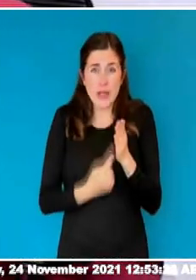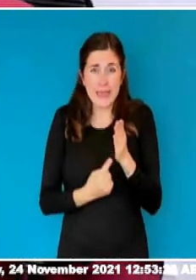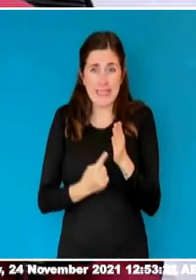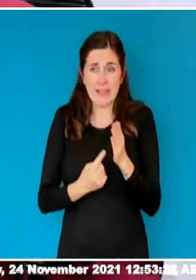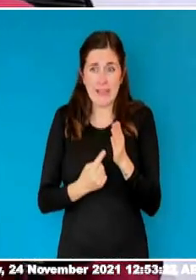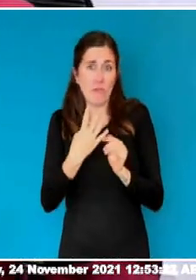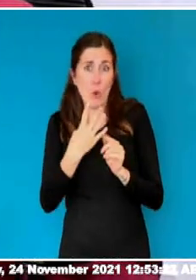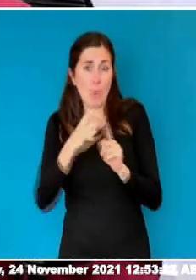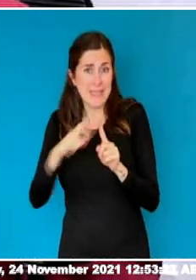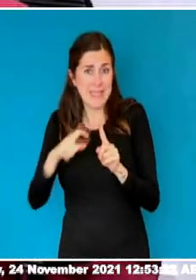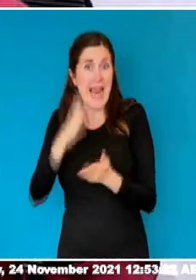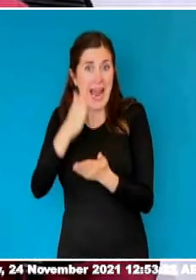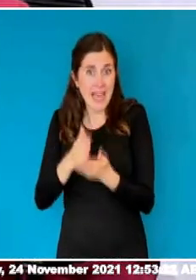people who have used it have gone on to be appointed.